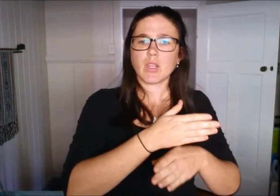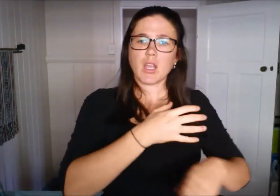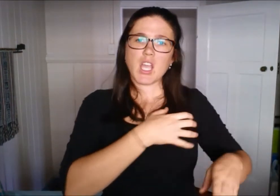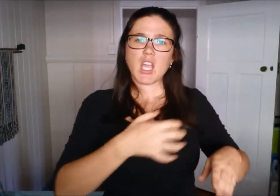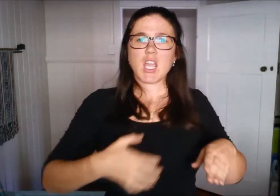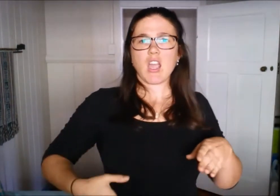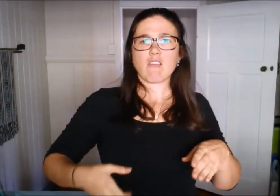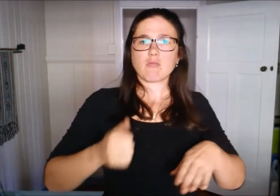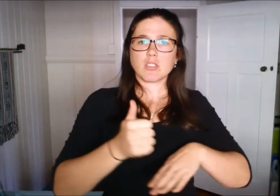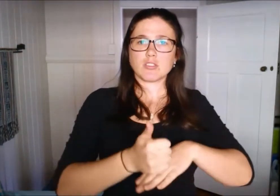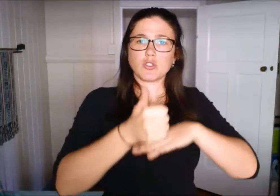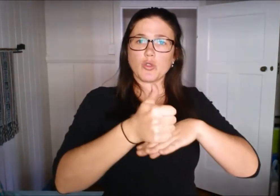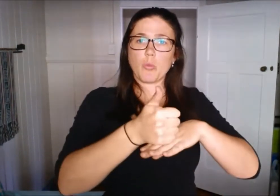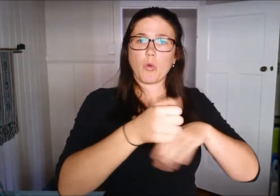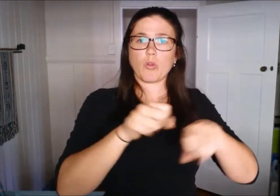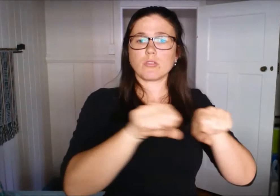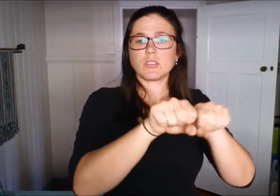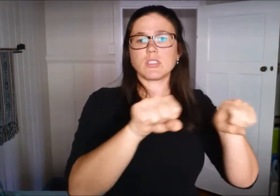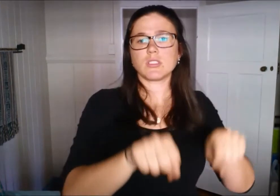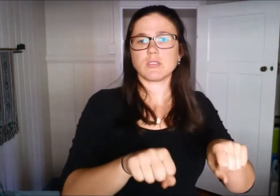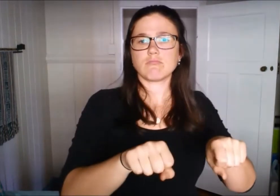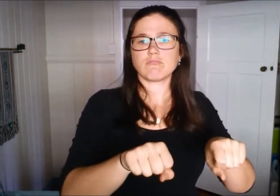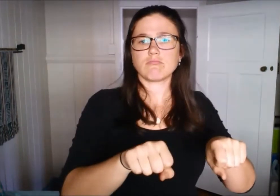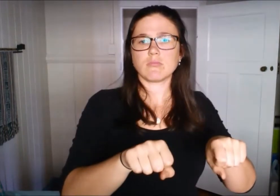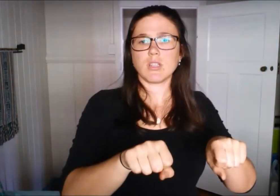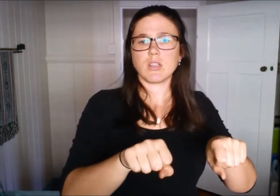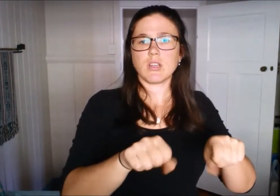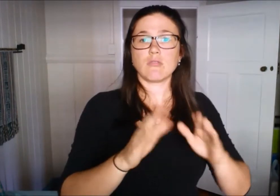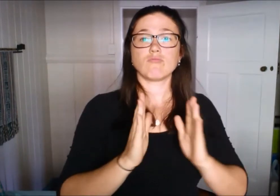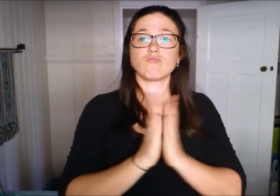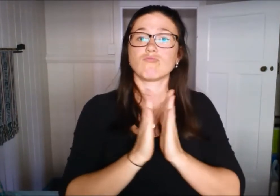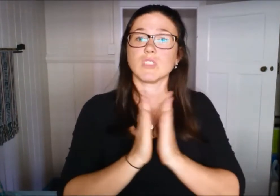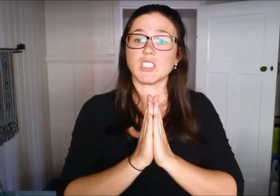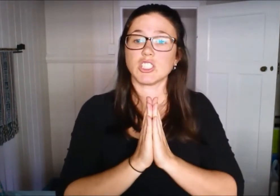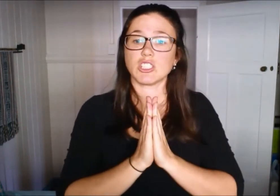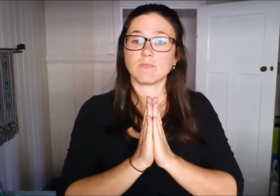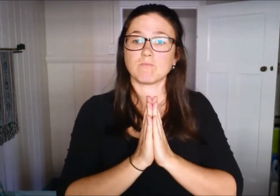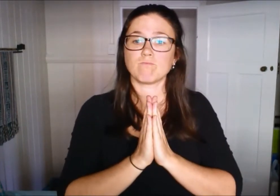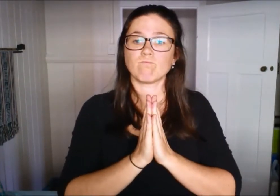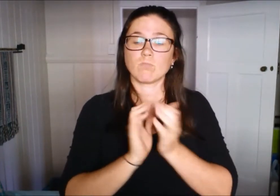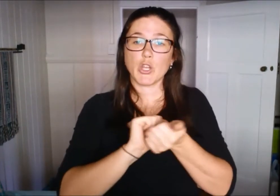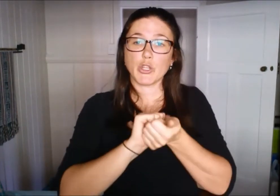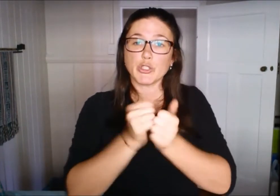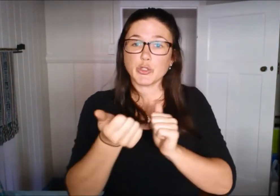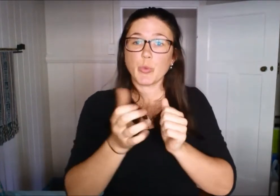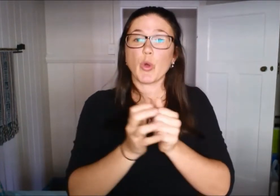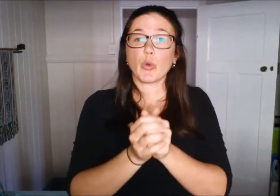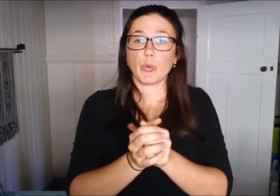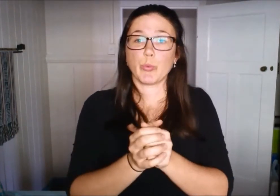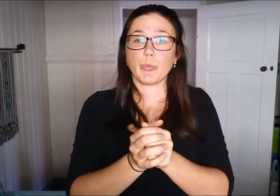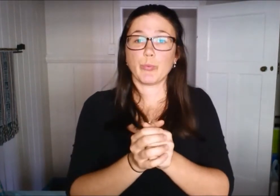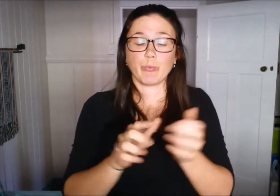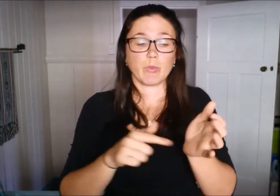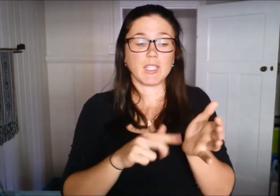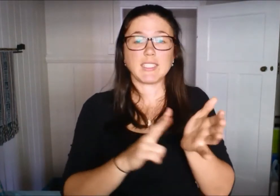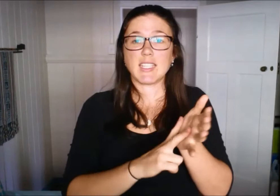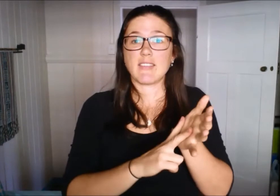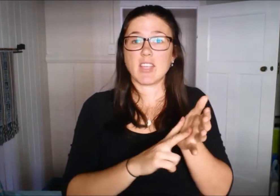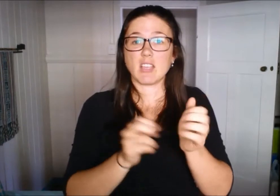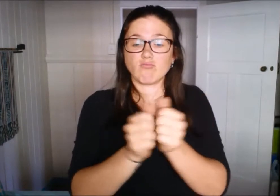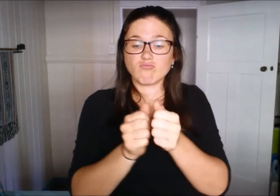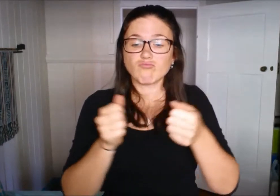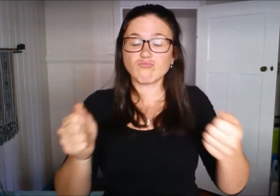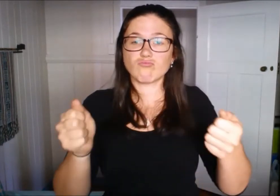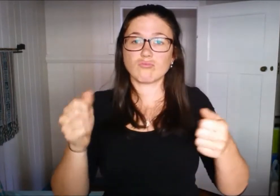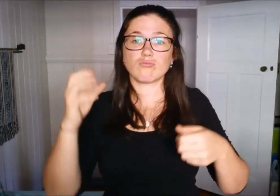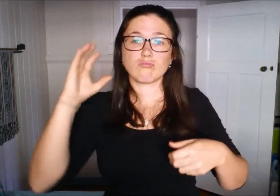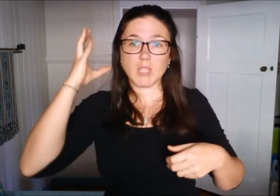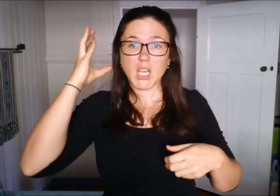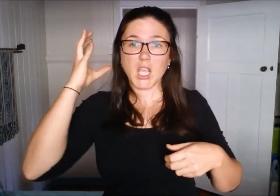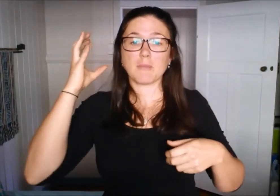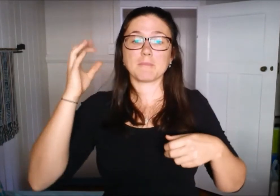welfare, religion, sports clubs or media.